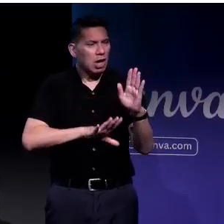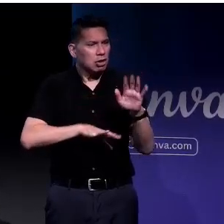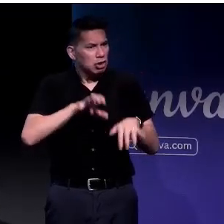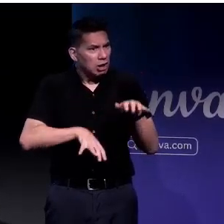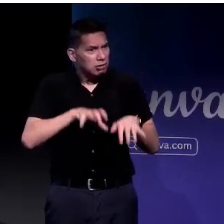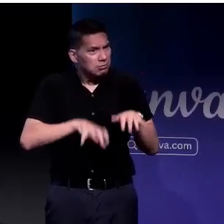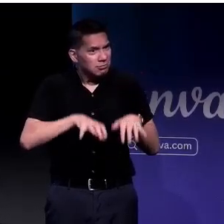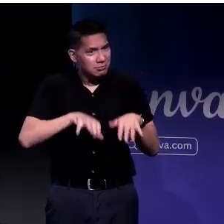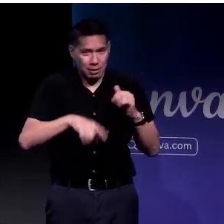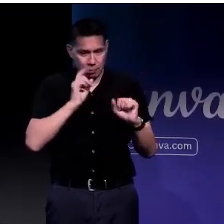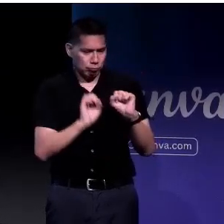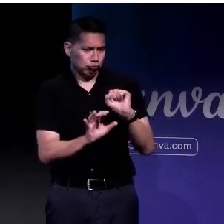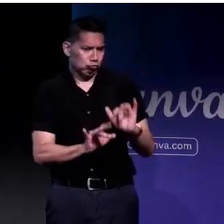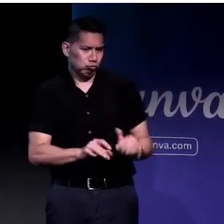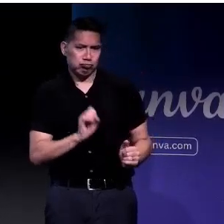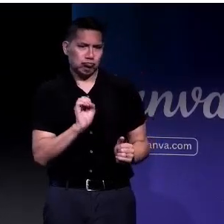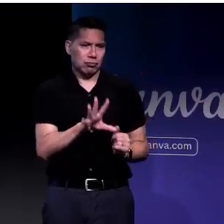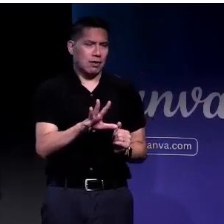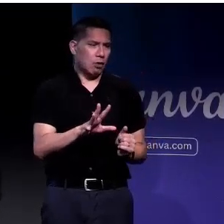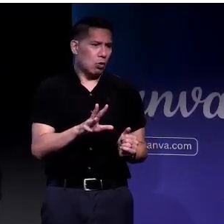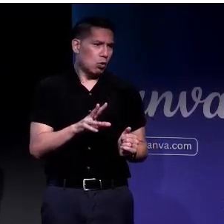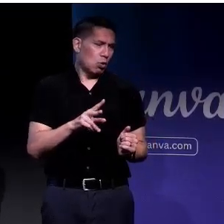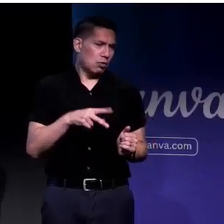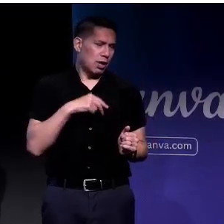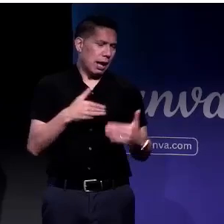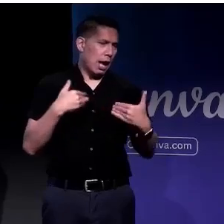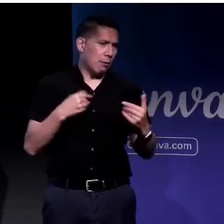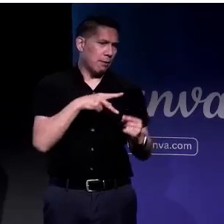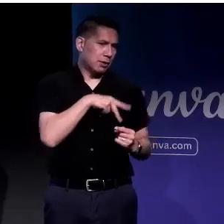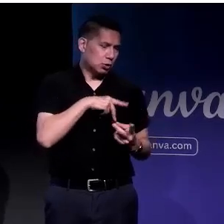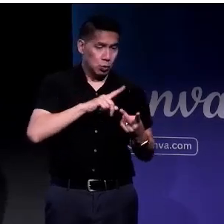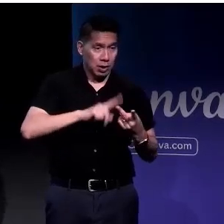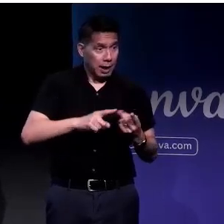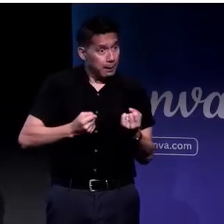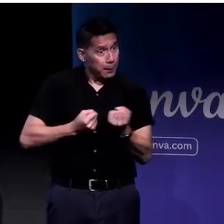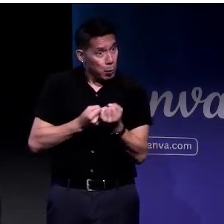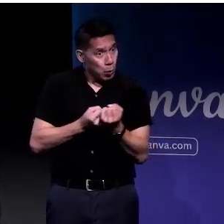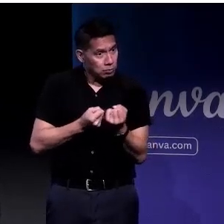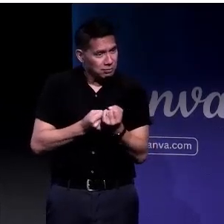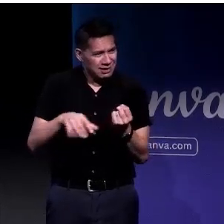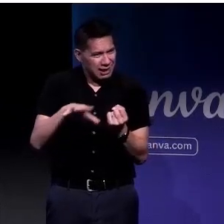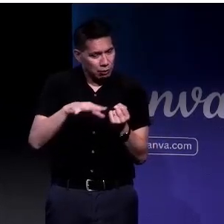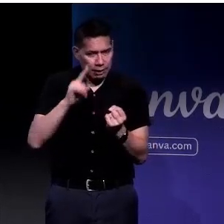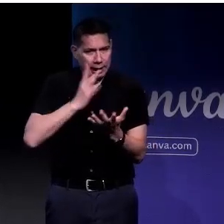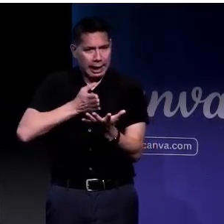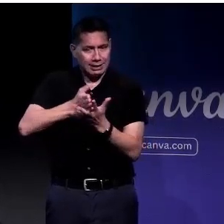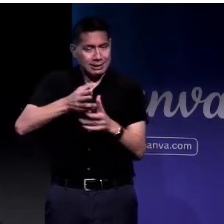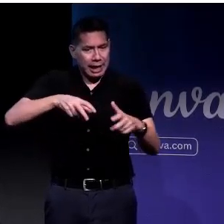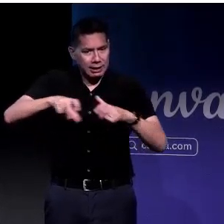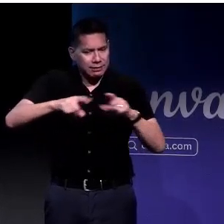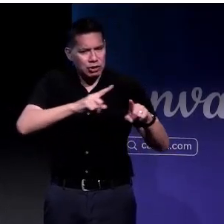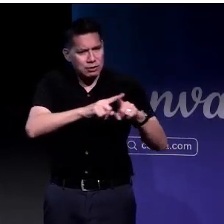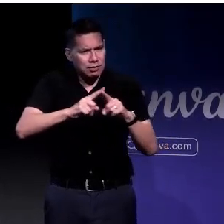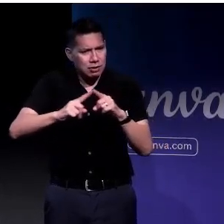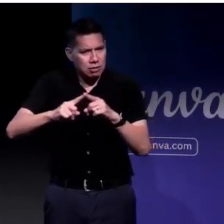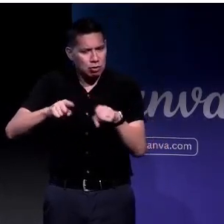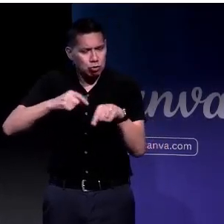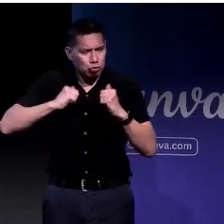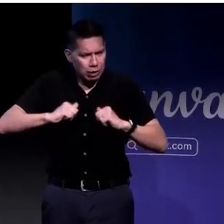a message for their clinician. We have a support section where they can access activities and modules that their clinician has assigned to them.